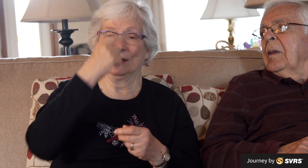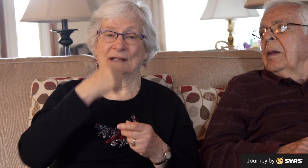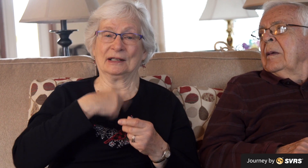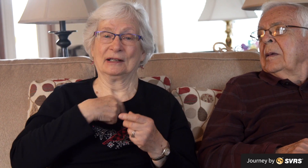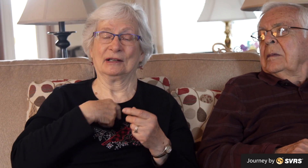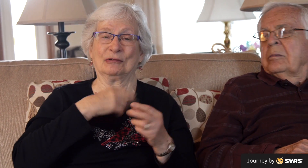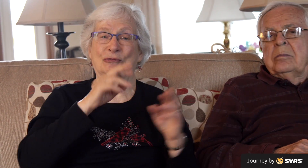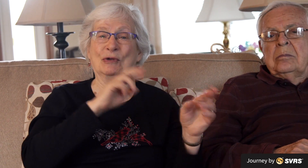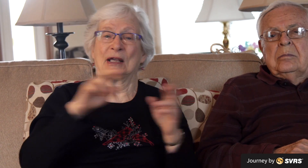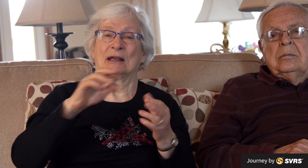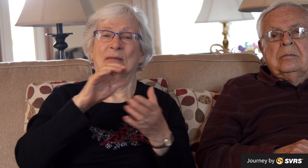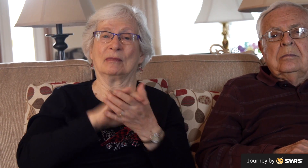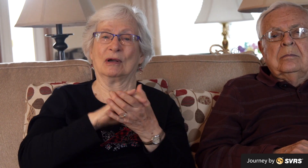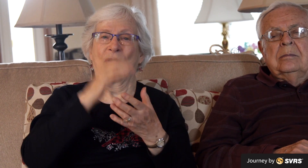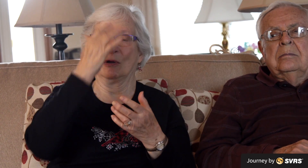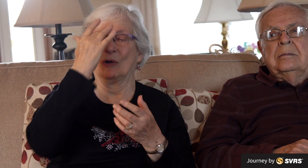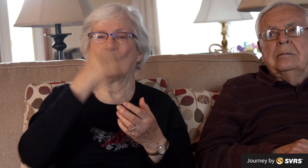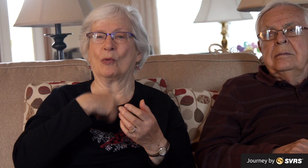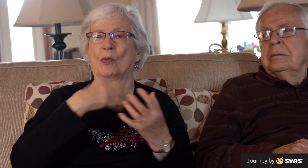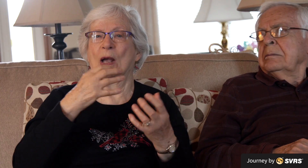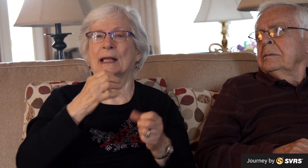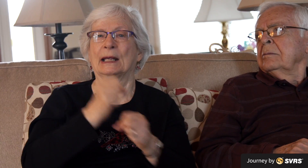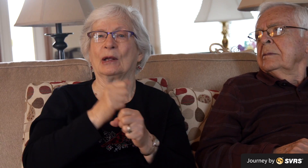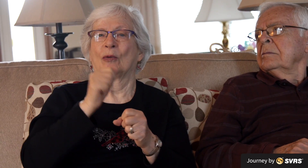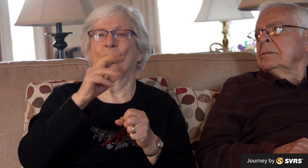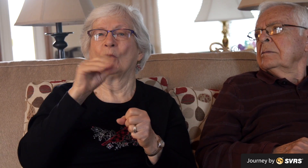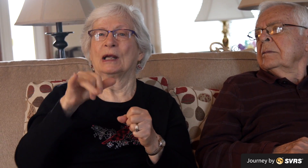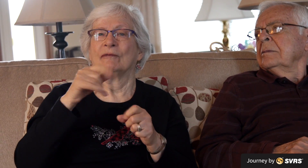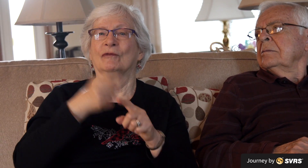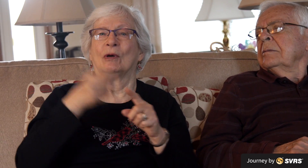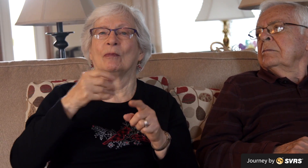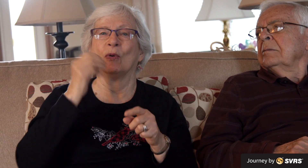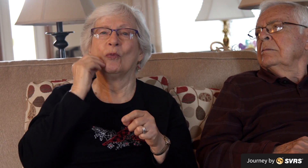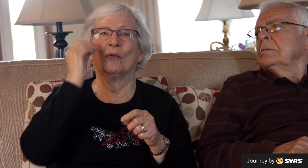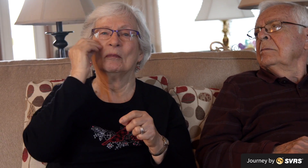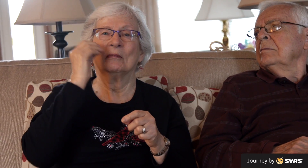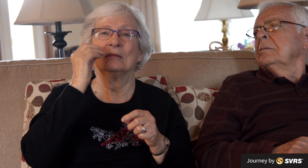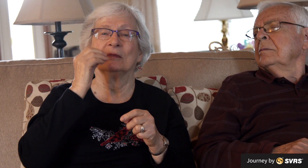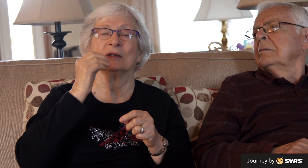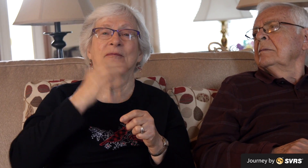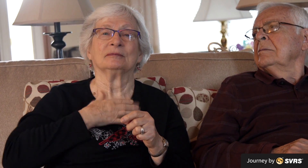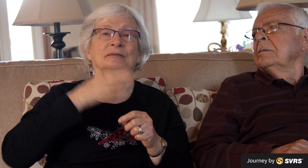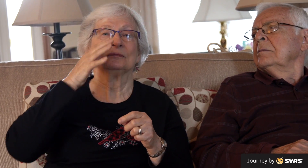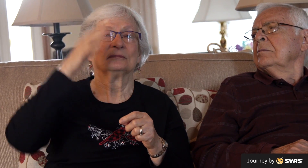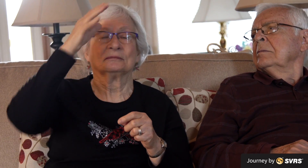I thought I was ready to get married as I wanted to get away from home. My parents were hearing.